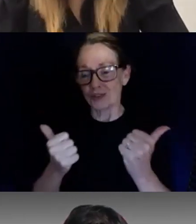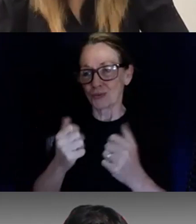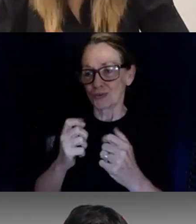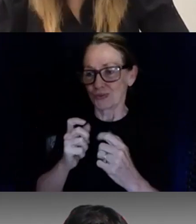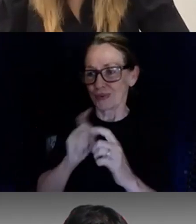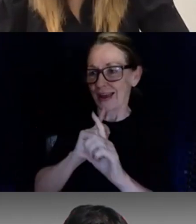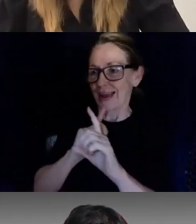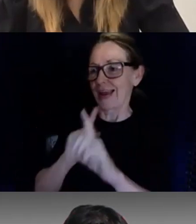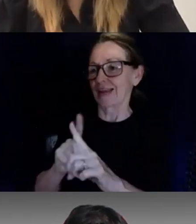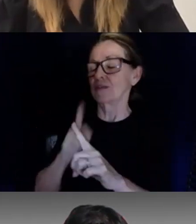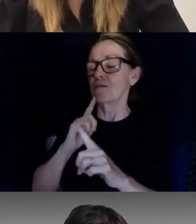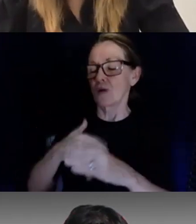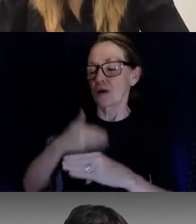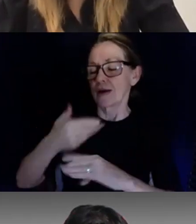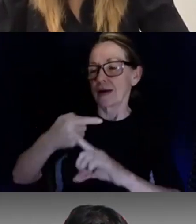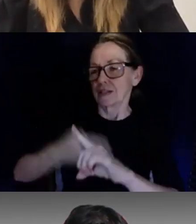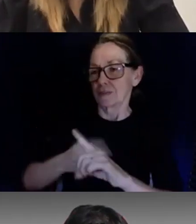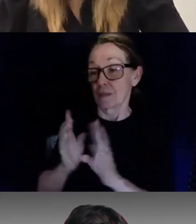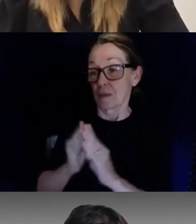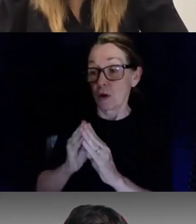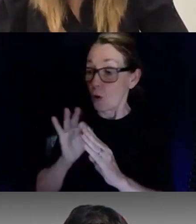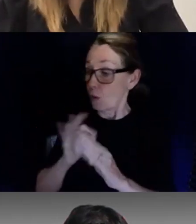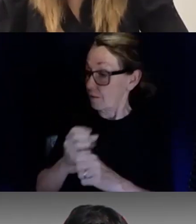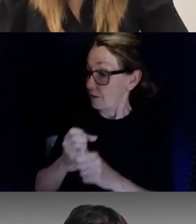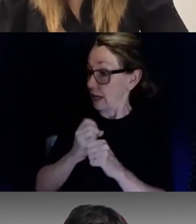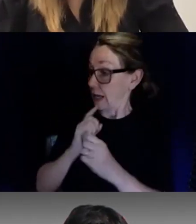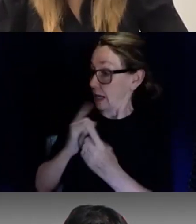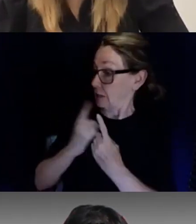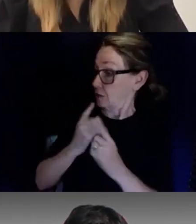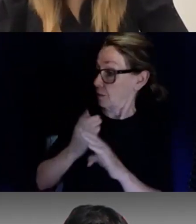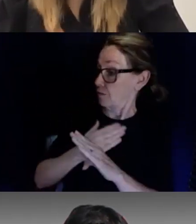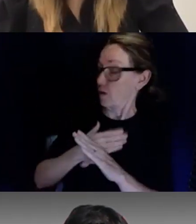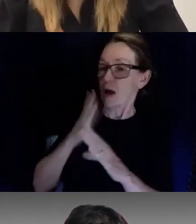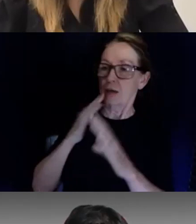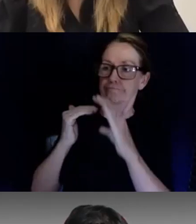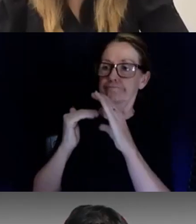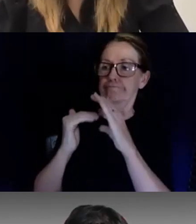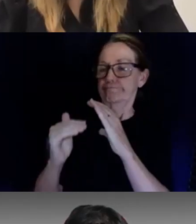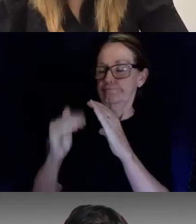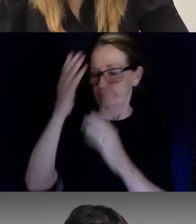BUT JUST AS IMPORTANT AS EVERYONE'S WORK IS.